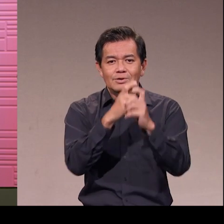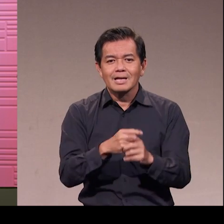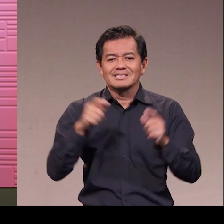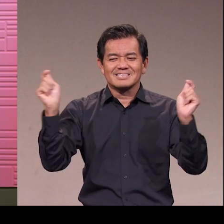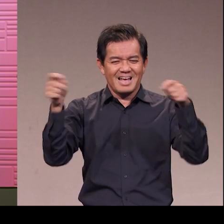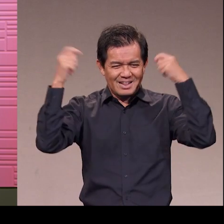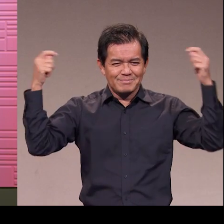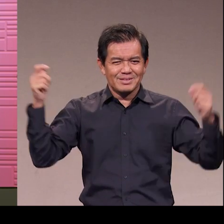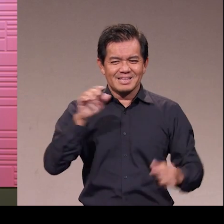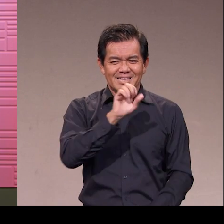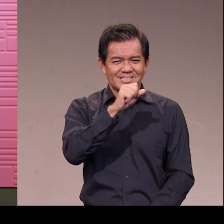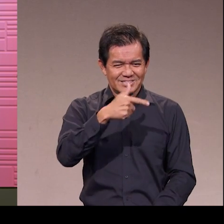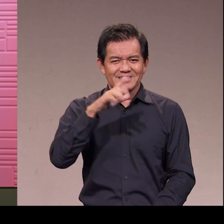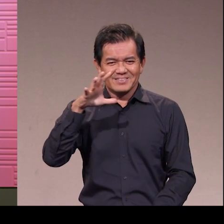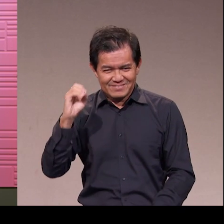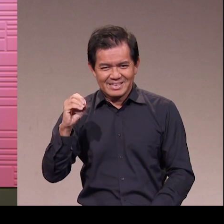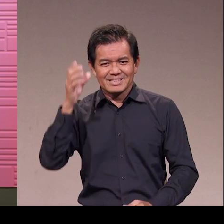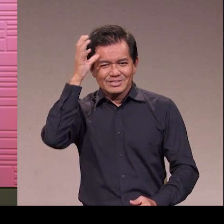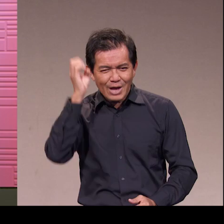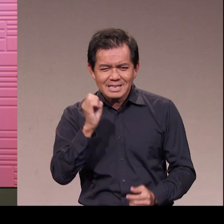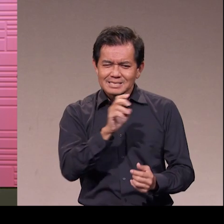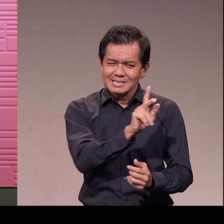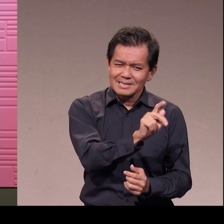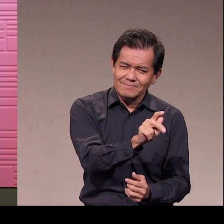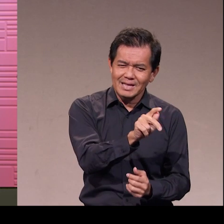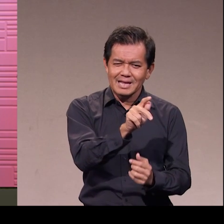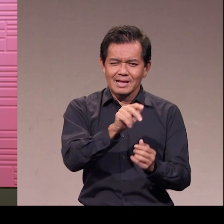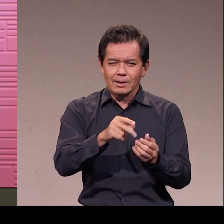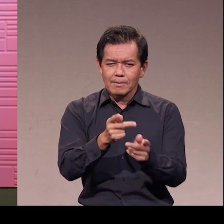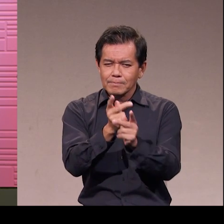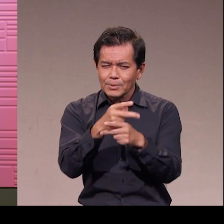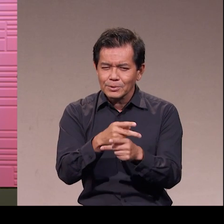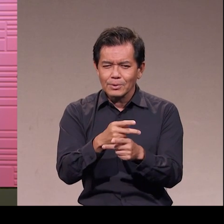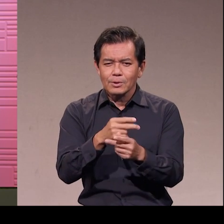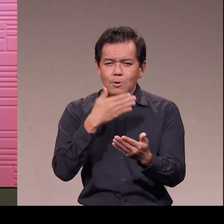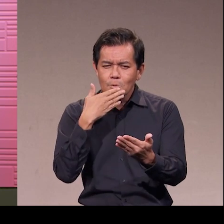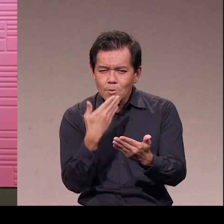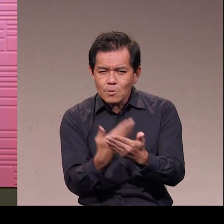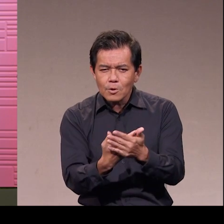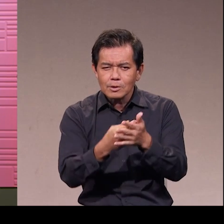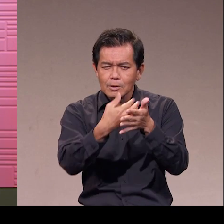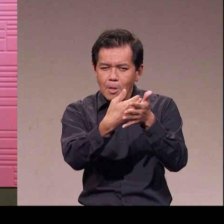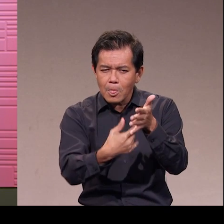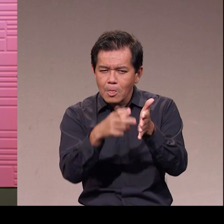have produced rich content and specials to document our nation building.